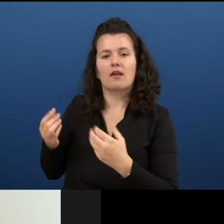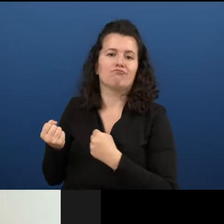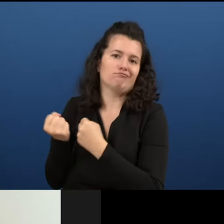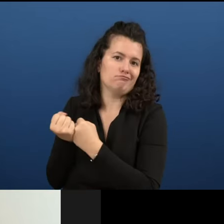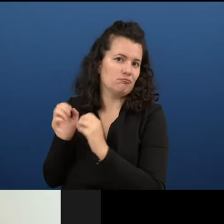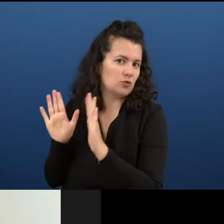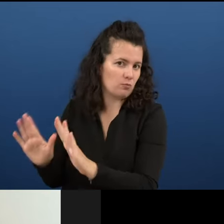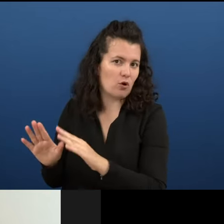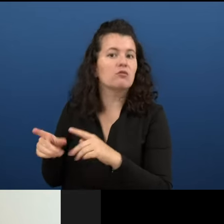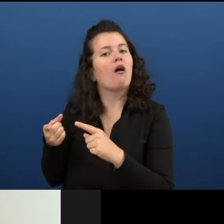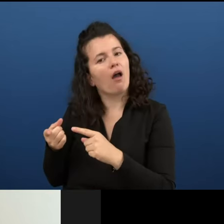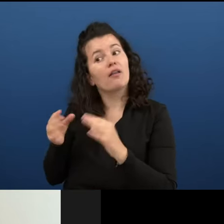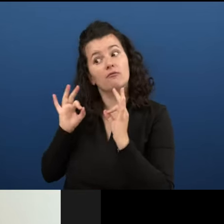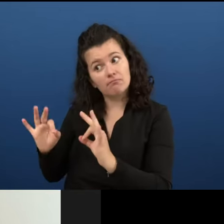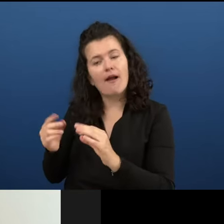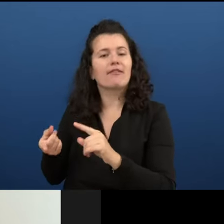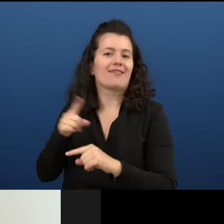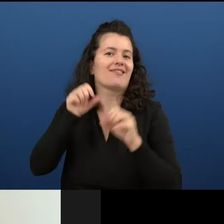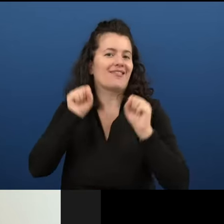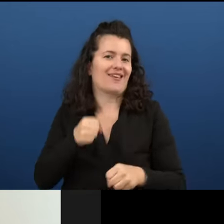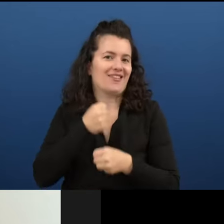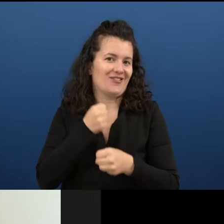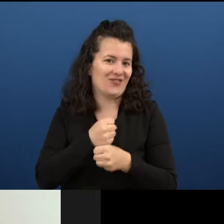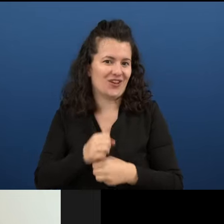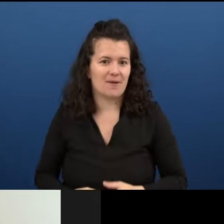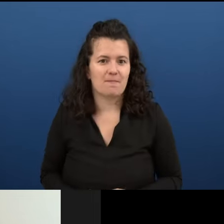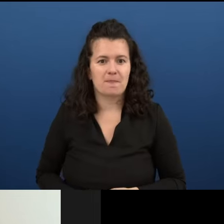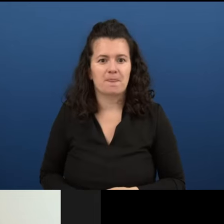10:48:13 and include them in our employee resource groups, which helps to inform on